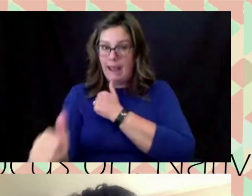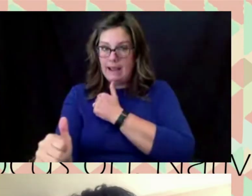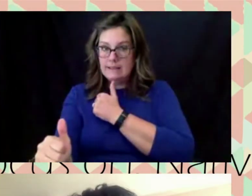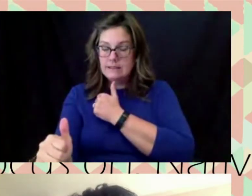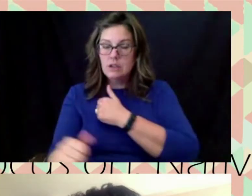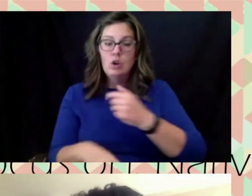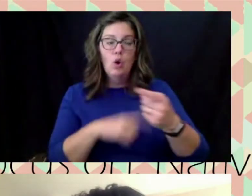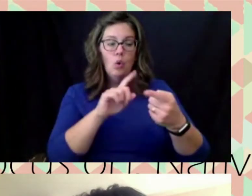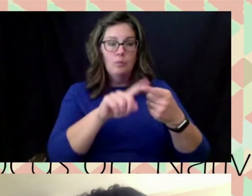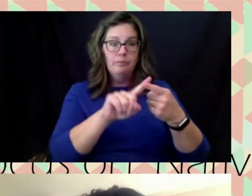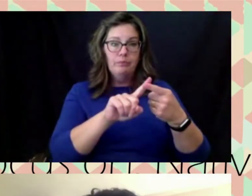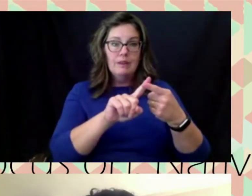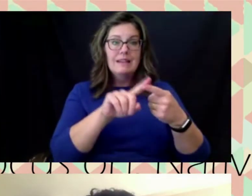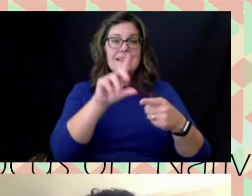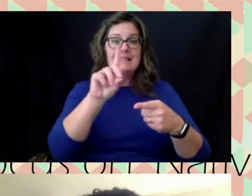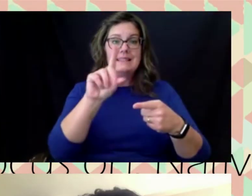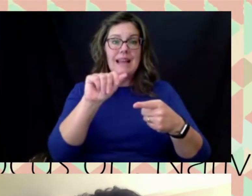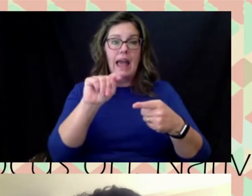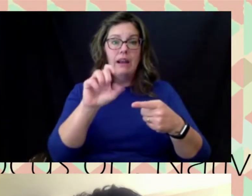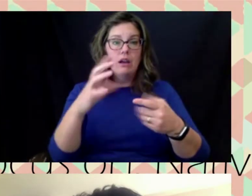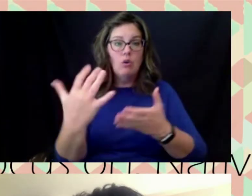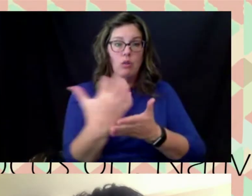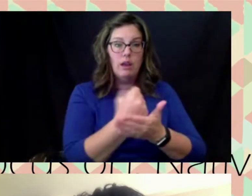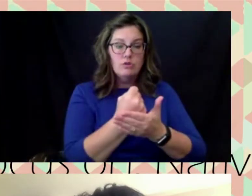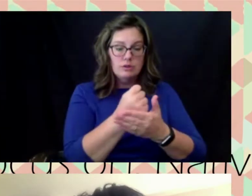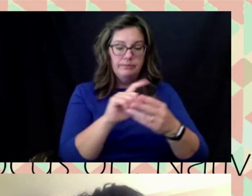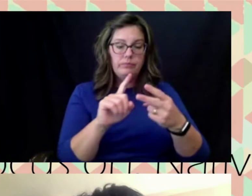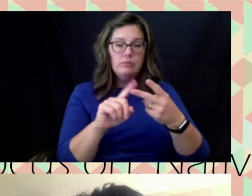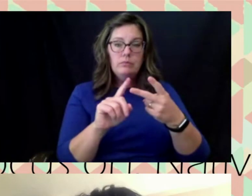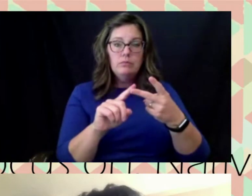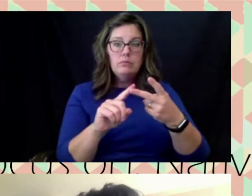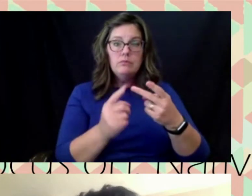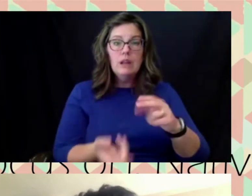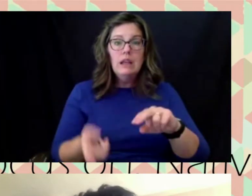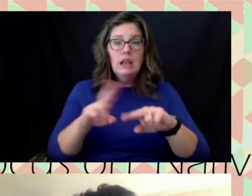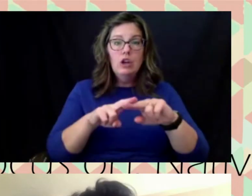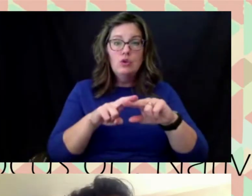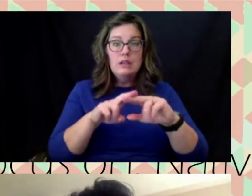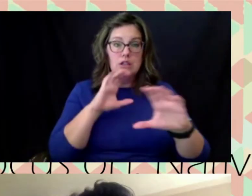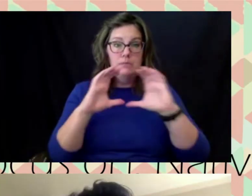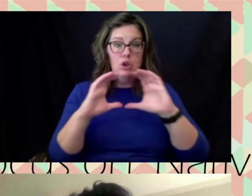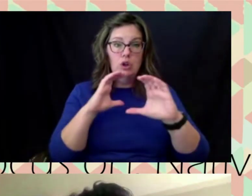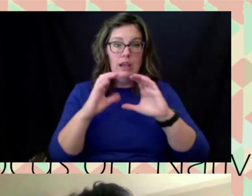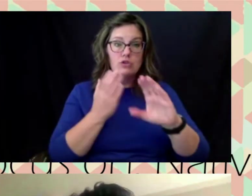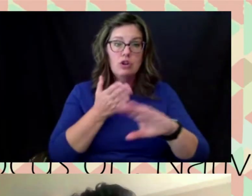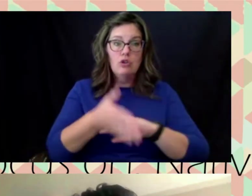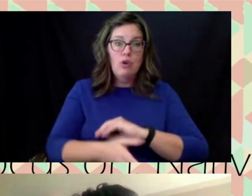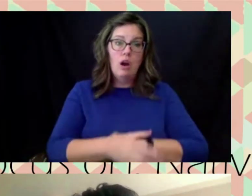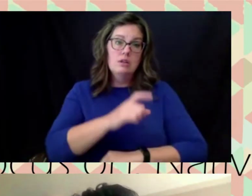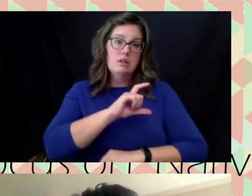and also community increased communication across different jurisdictions so tribal state federal um